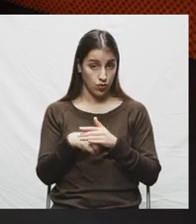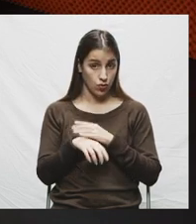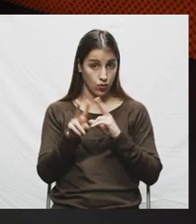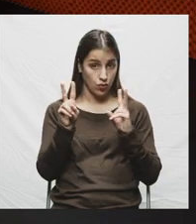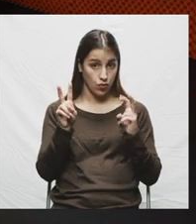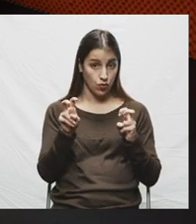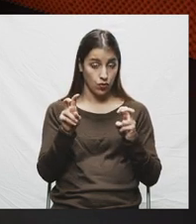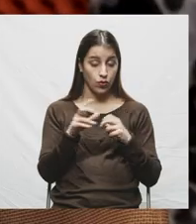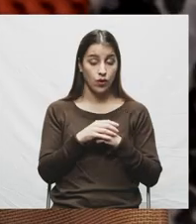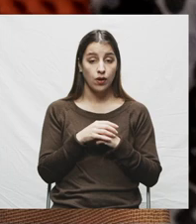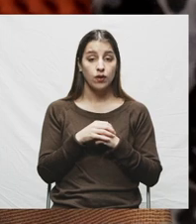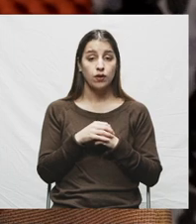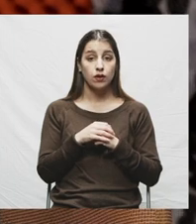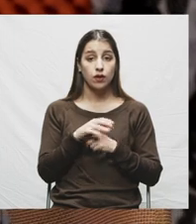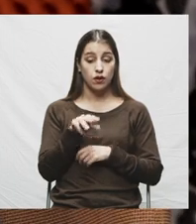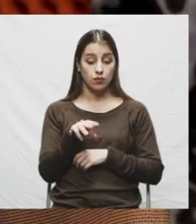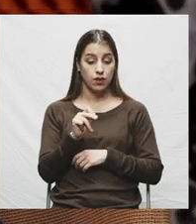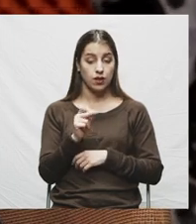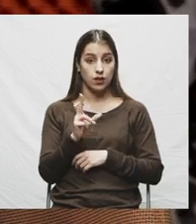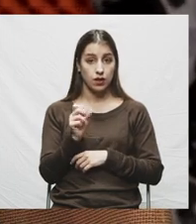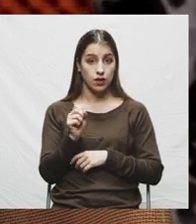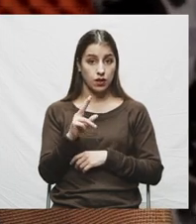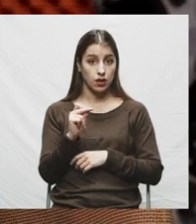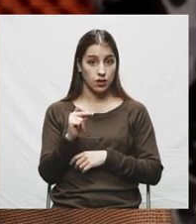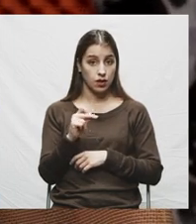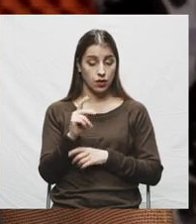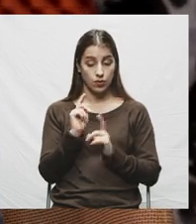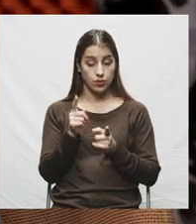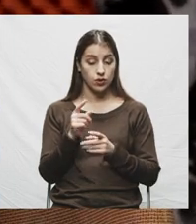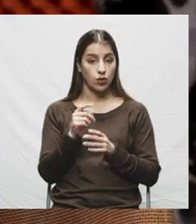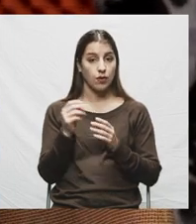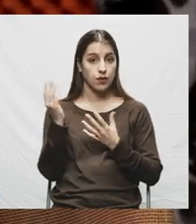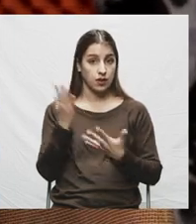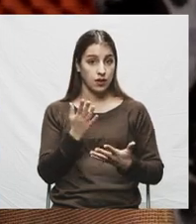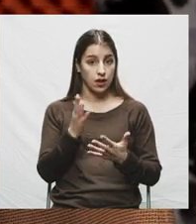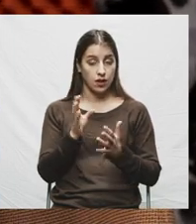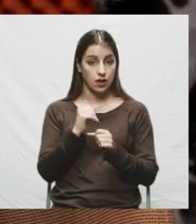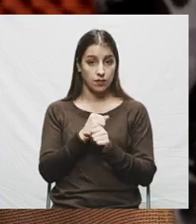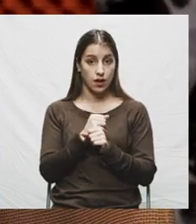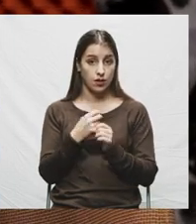and Maria Madalena de Azeredo Perdigão had been presenting a series of works